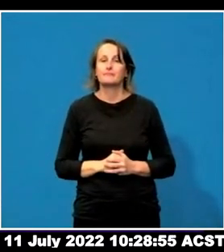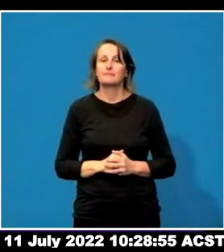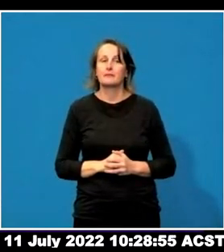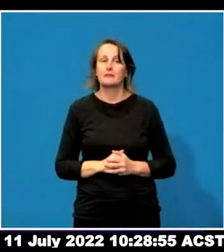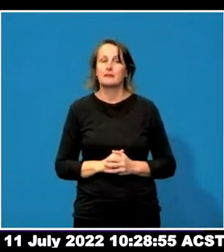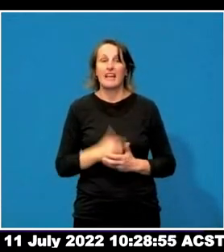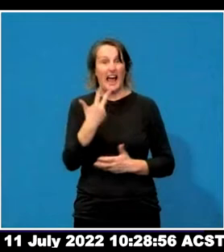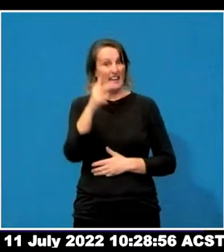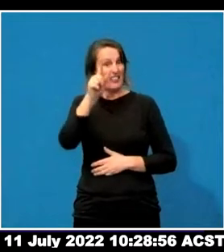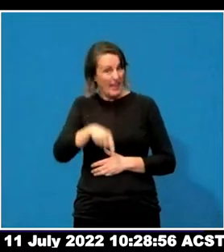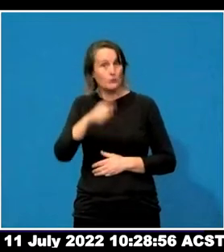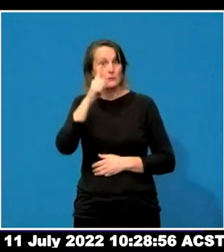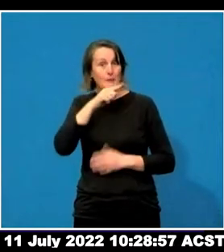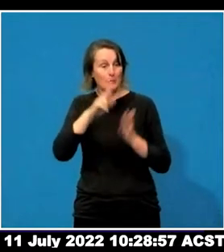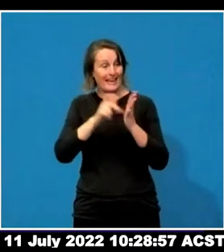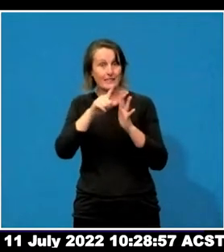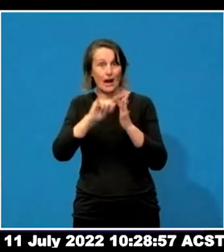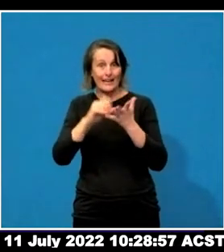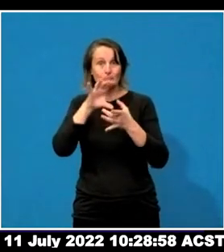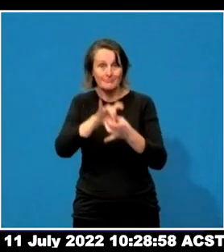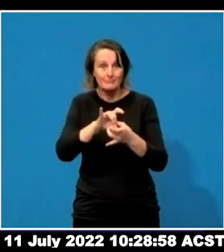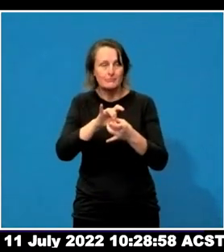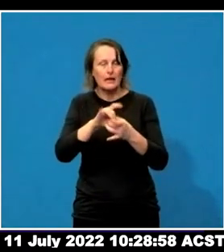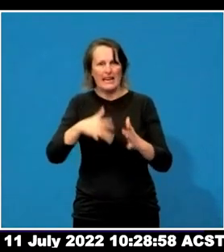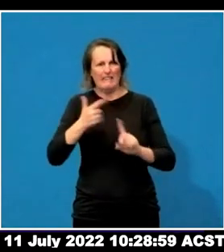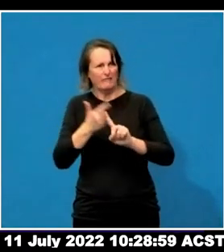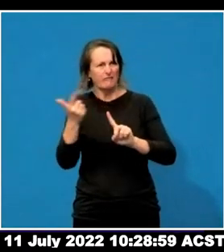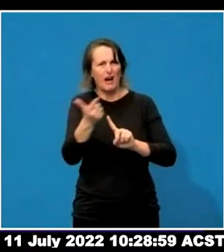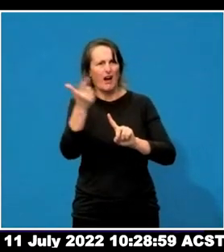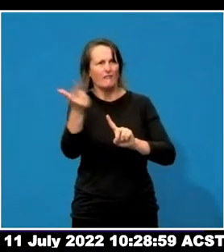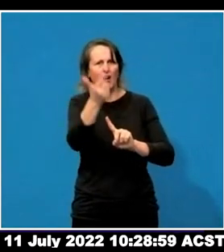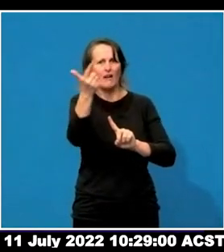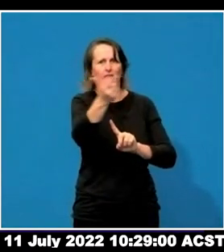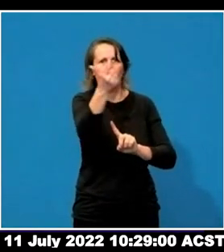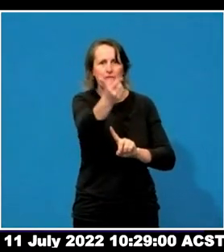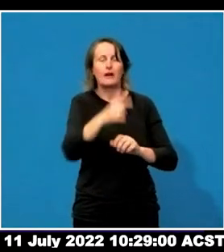very remote areas, and about half of these identified as Aboriginal or Torres Strait